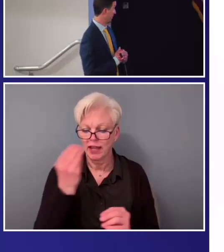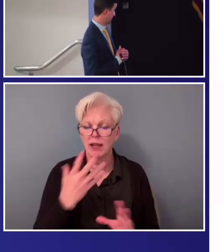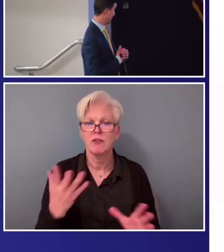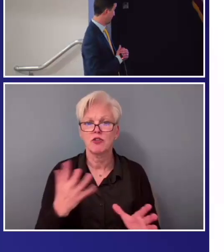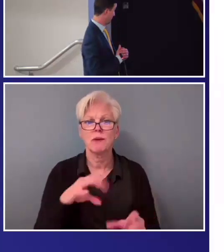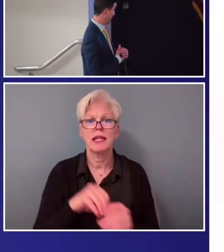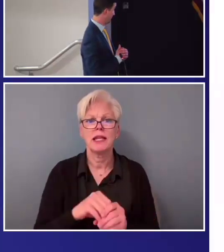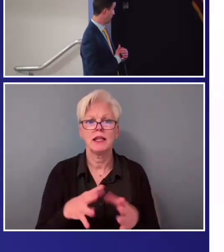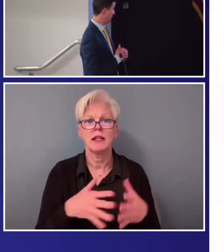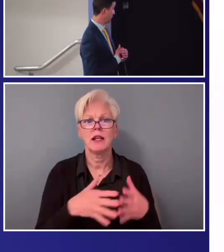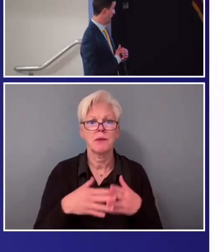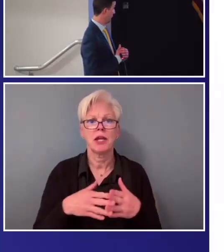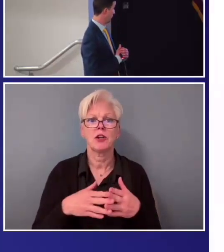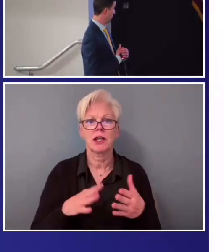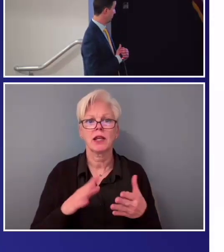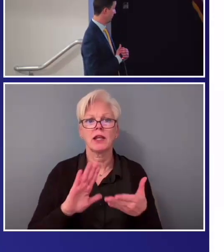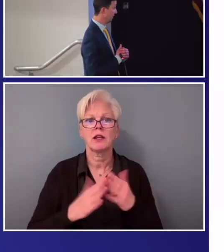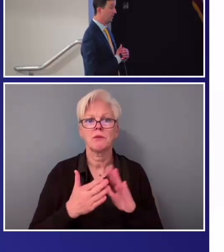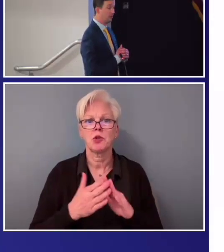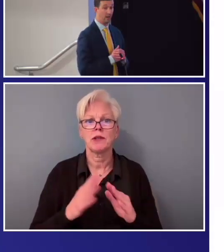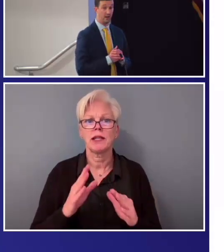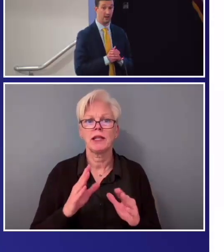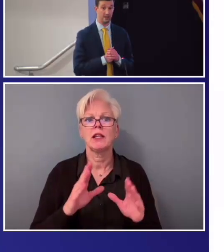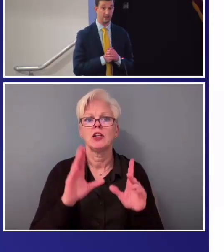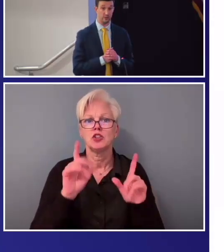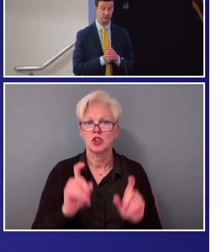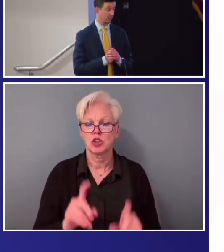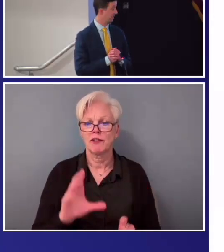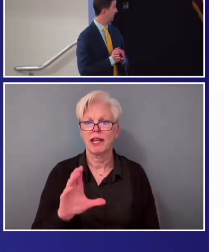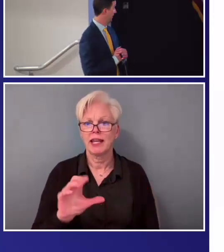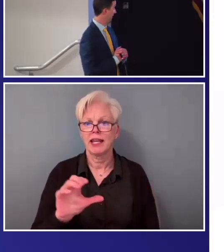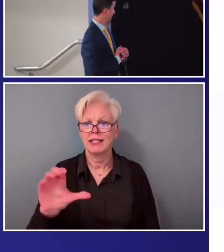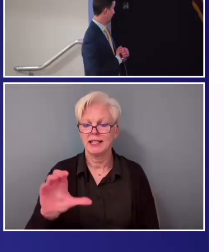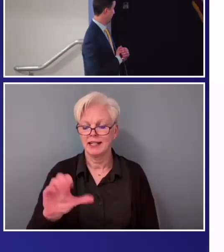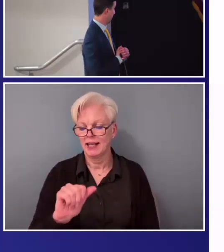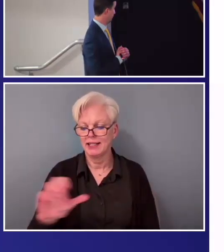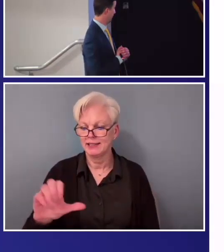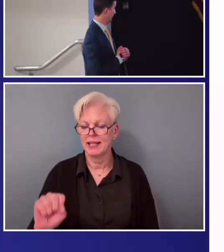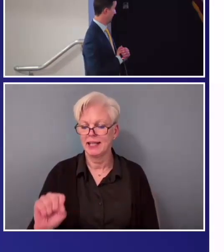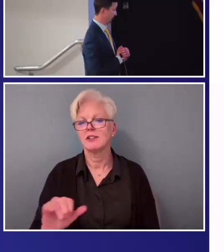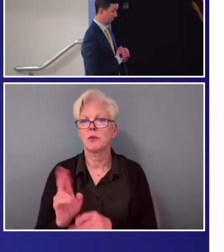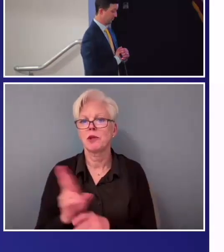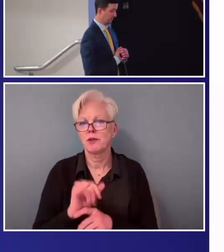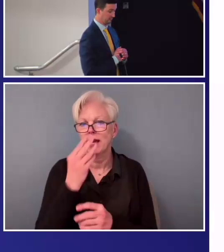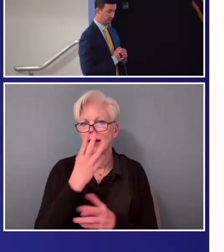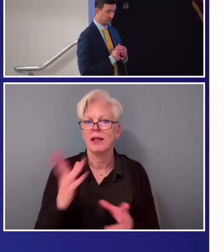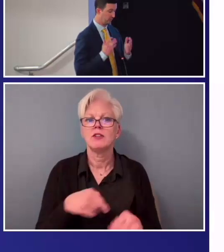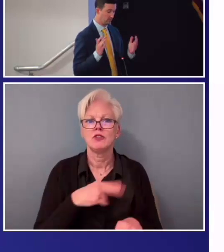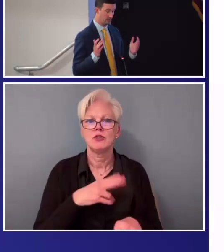American Community Survey, which is why we would be using that information as a nationally representative survey. We don't